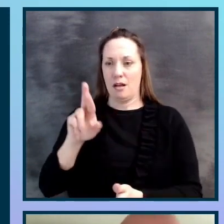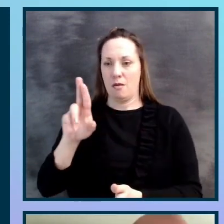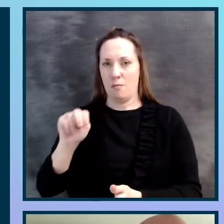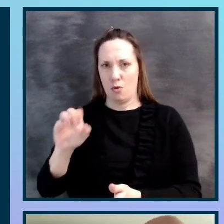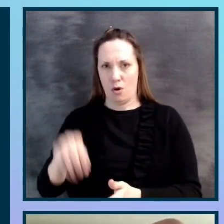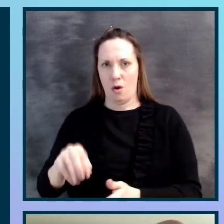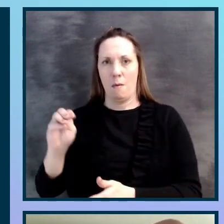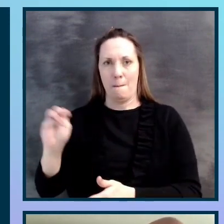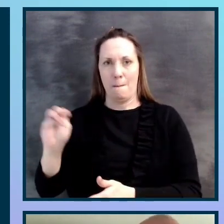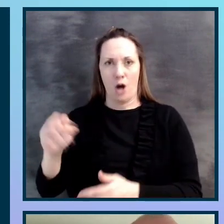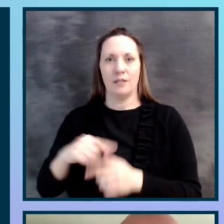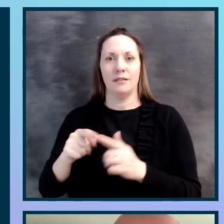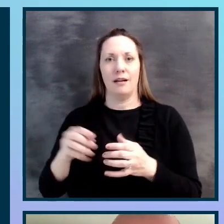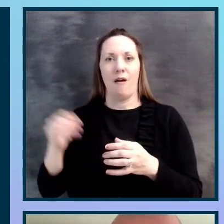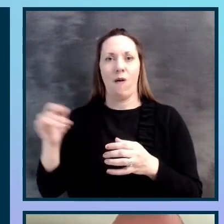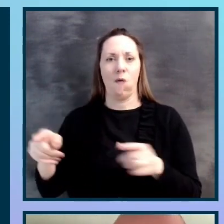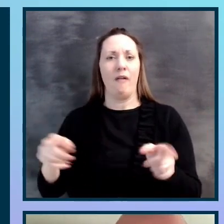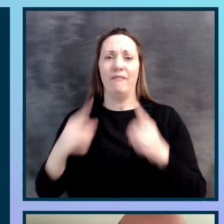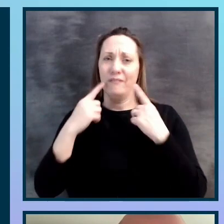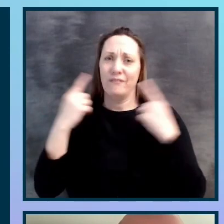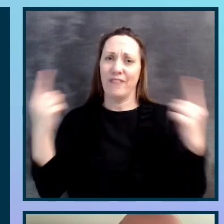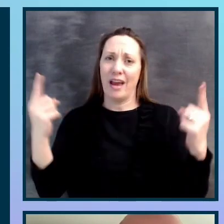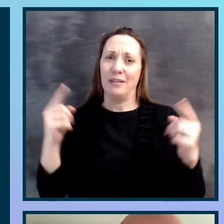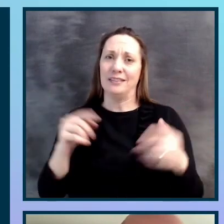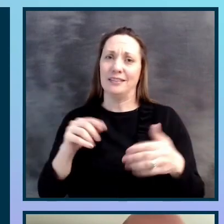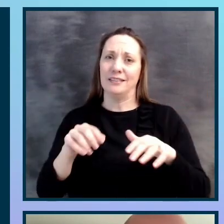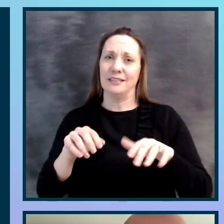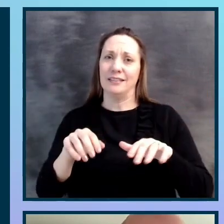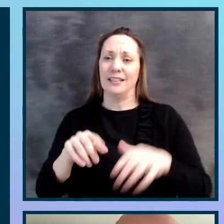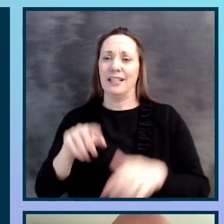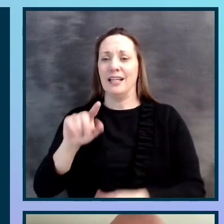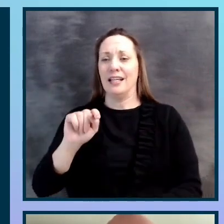David Bailey, very famous typographer and visual designer from...